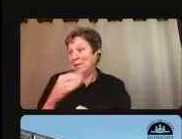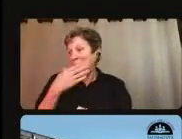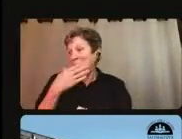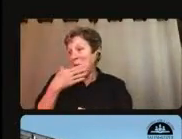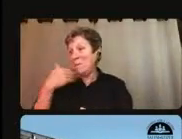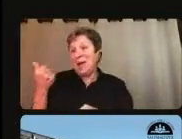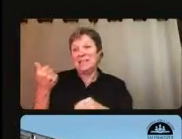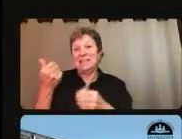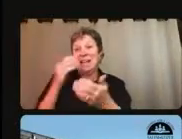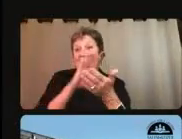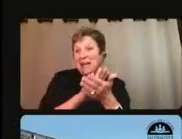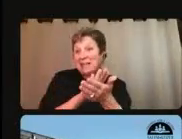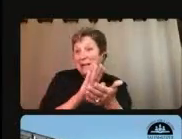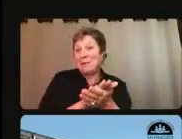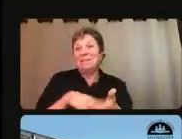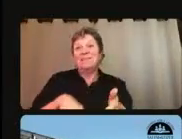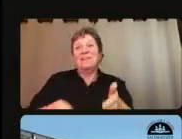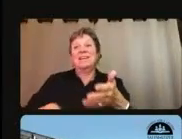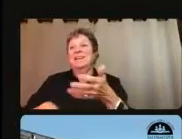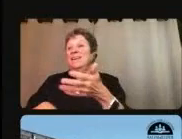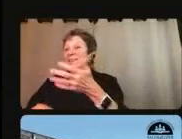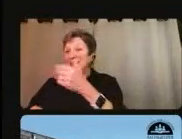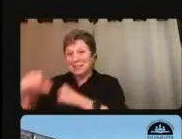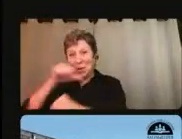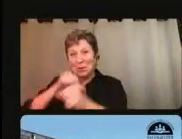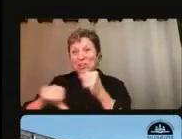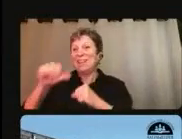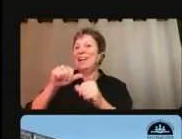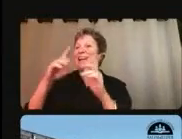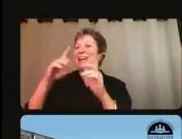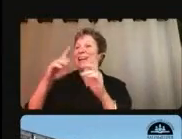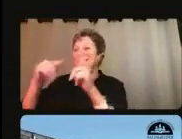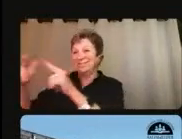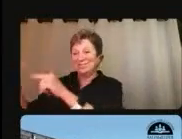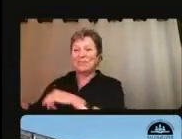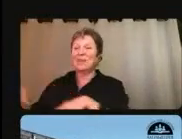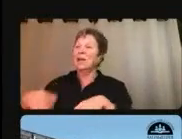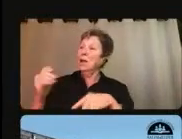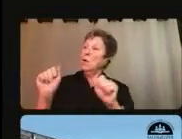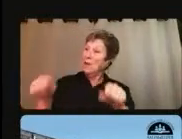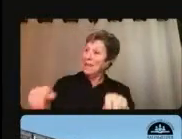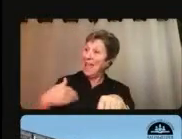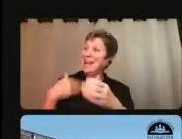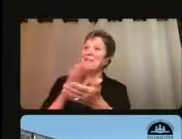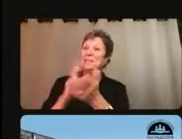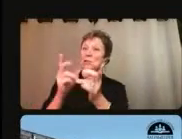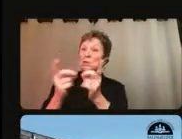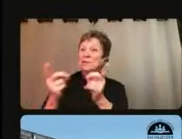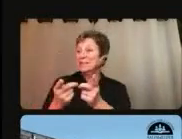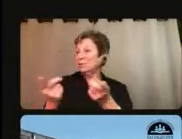THEM TO BE THEIR BEST IN ALL